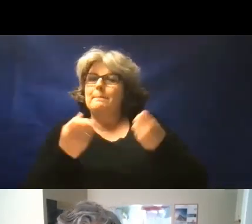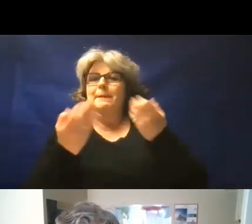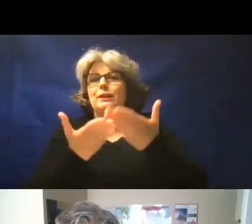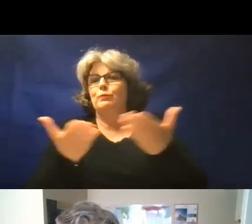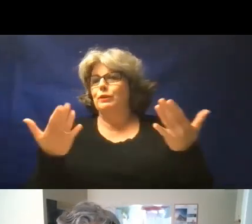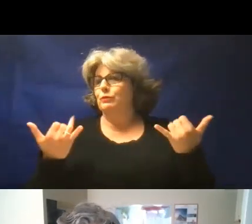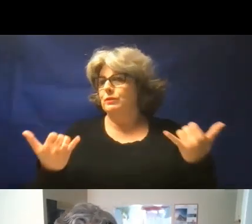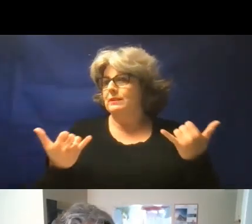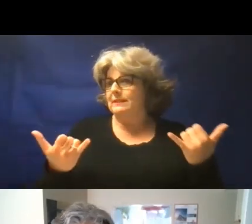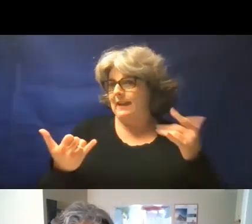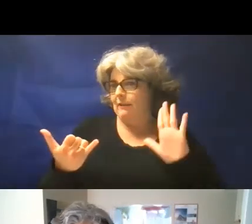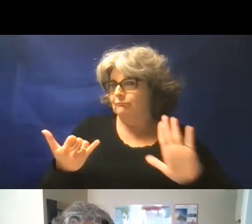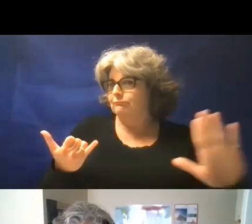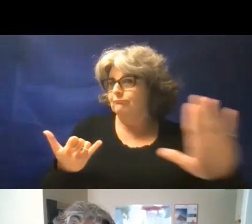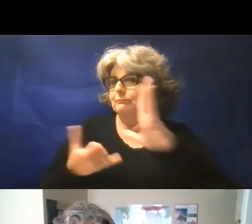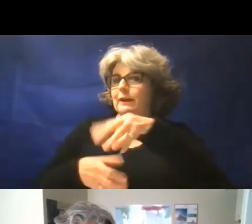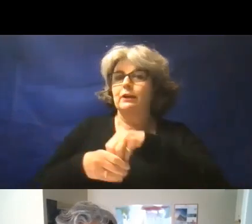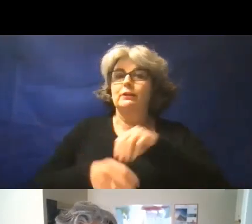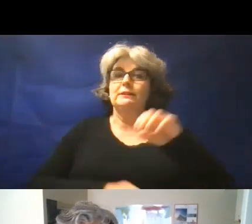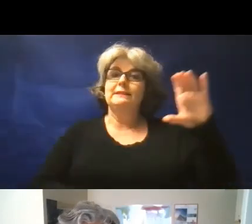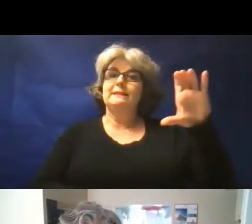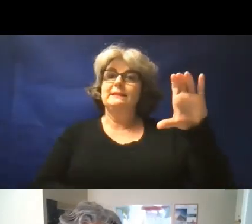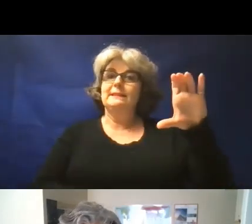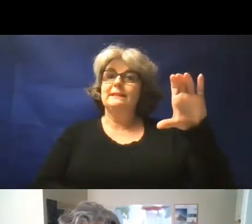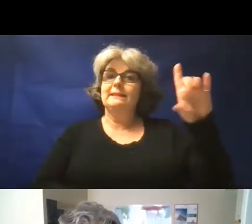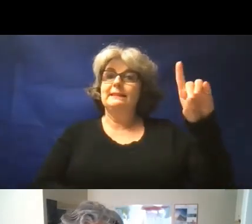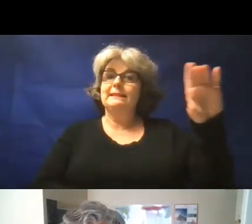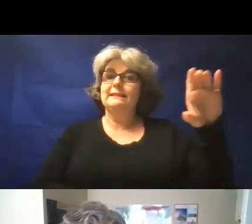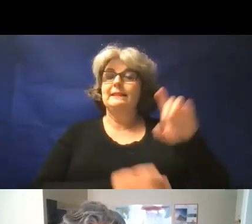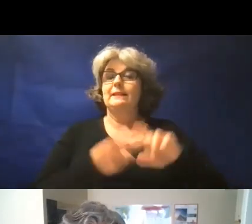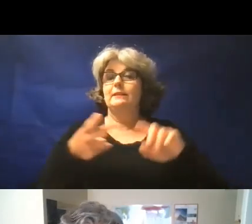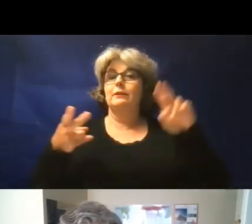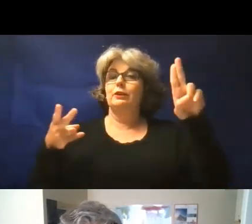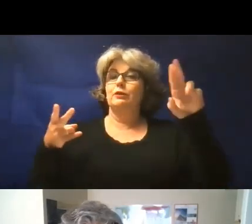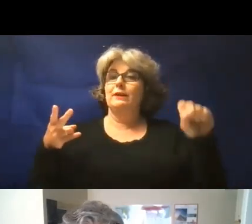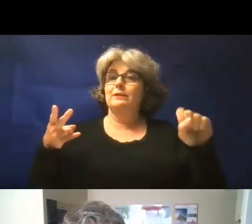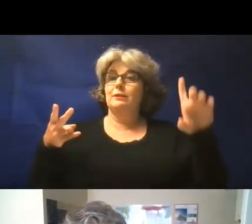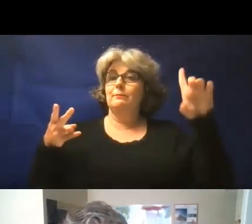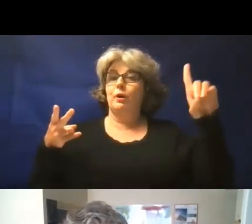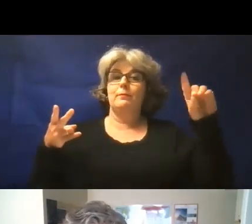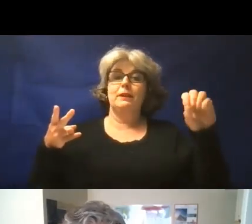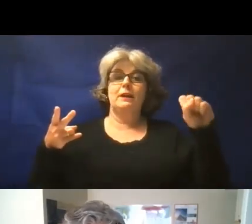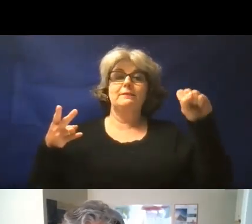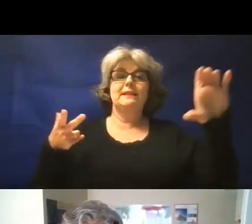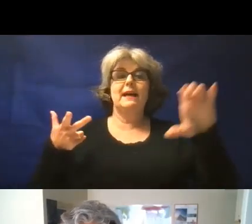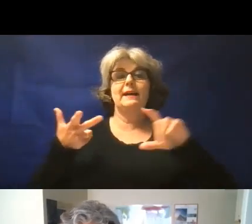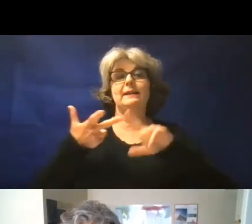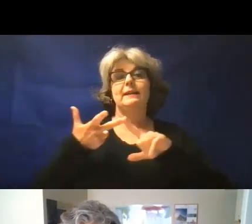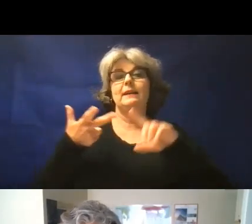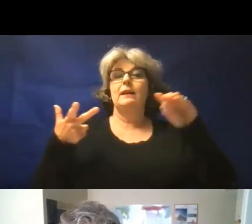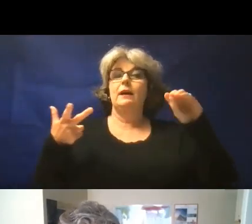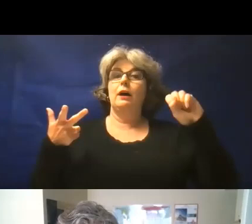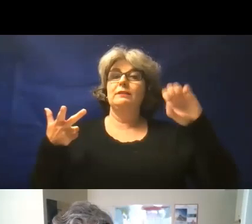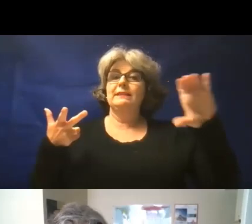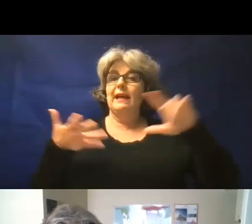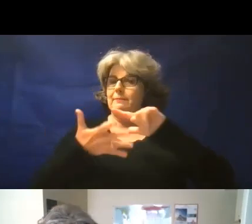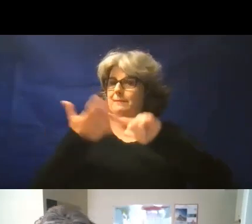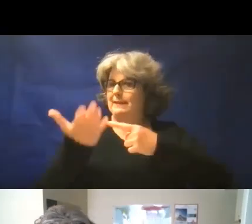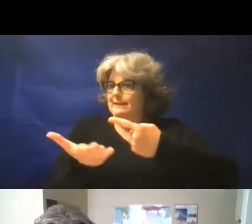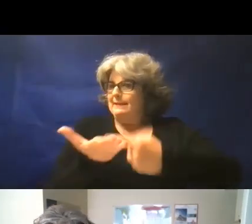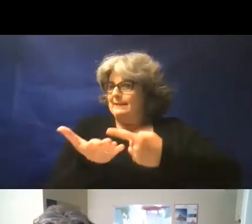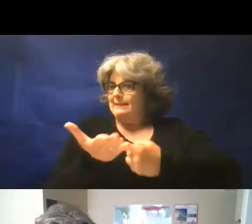for this including CDC, U.S. Department of State, OSAC, and many that will be discussed by Kalpen